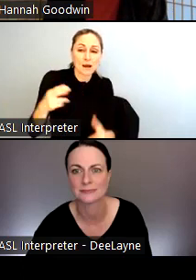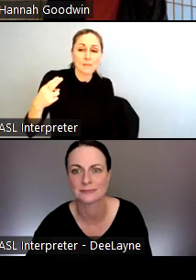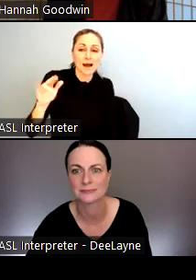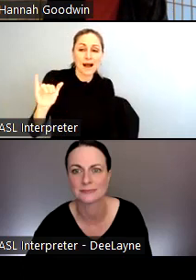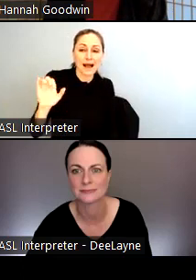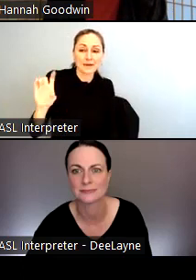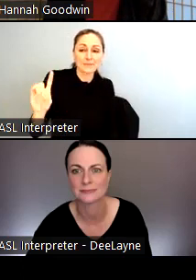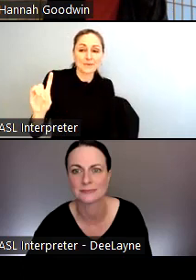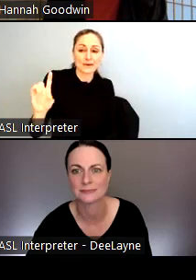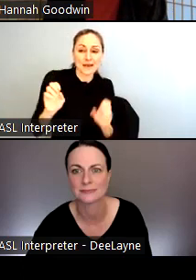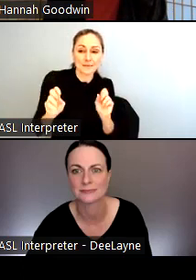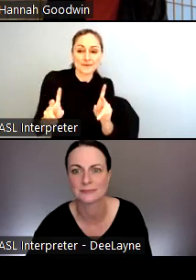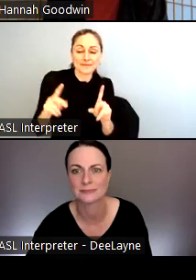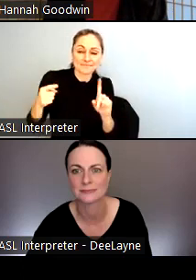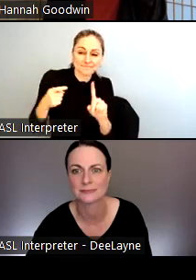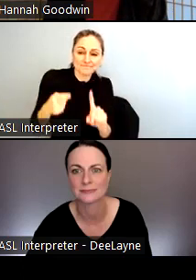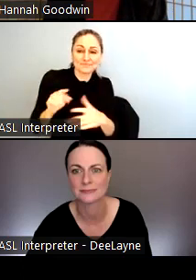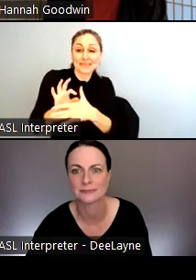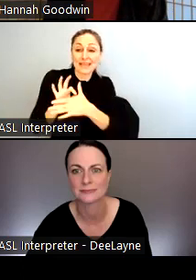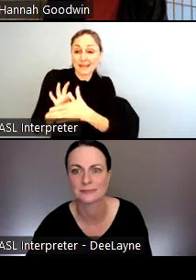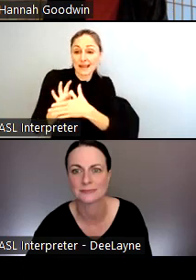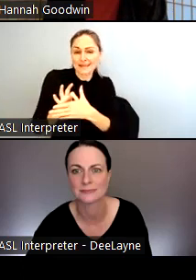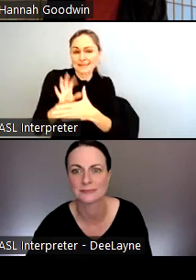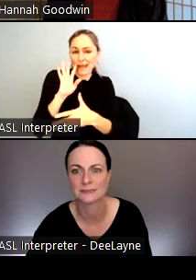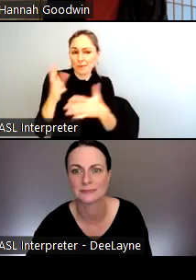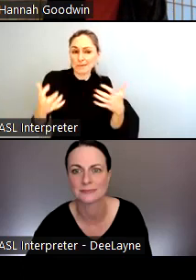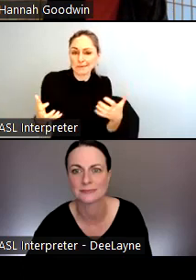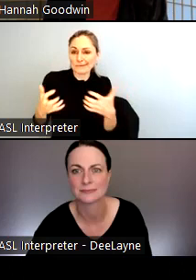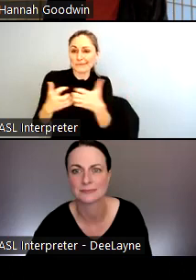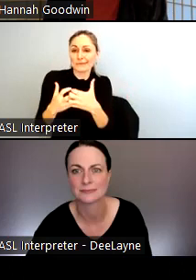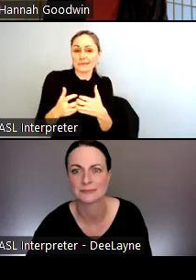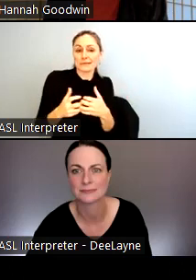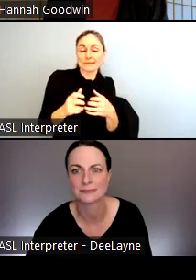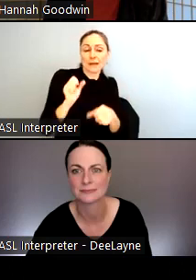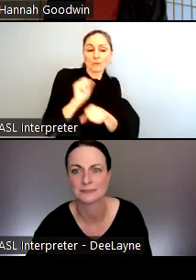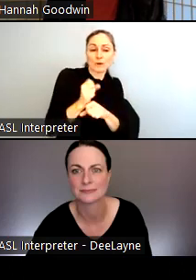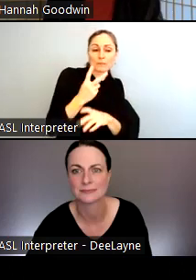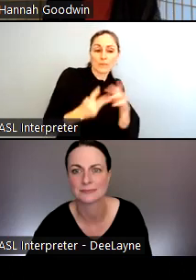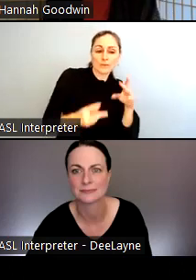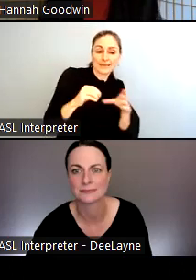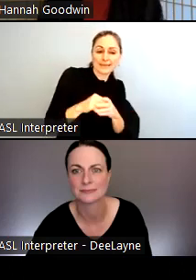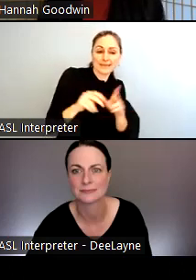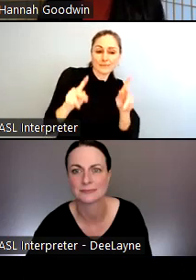specifically thinking about content that would work both in person and in a virtual space.